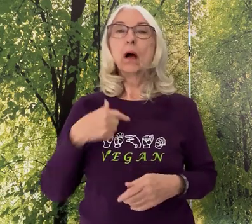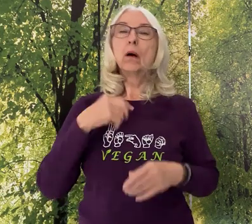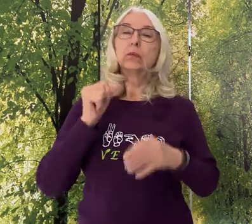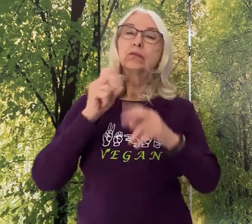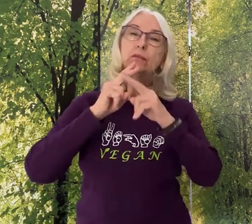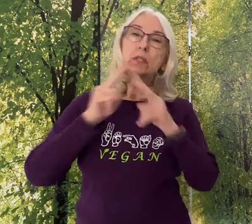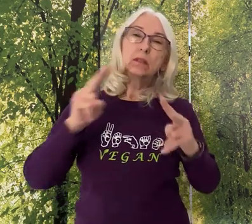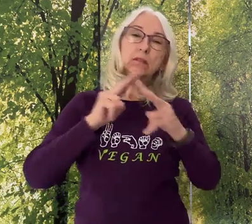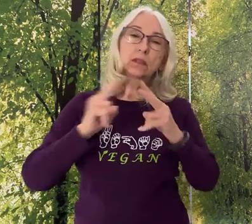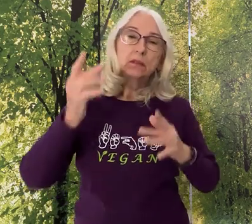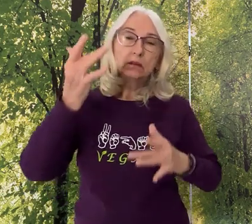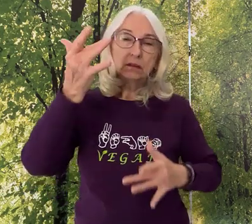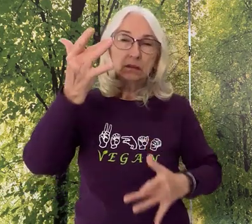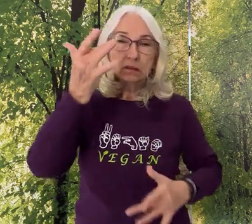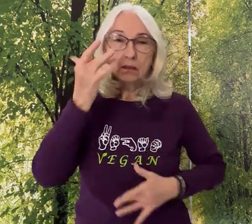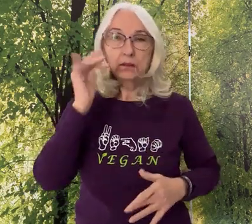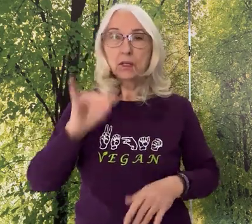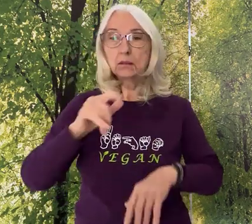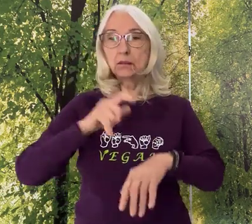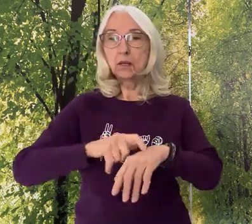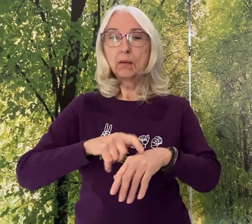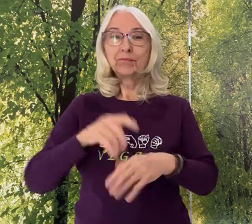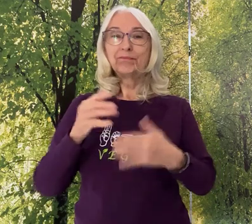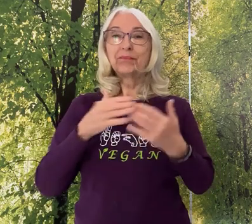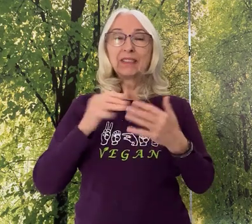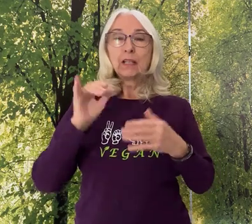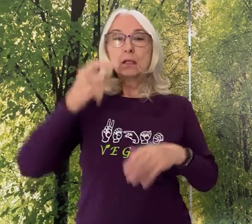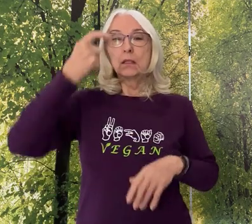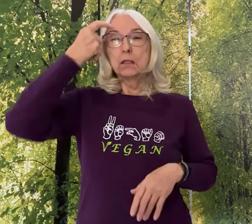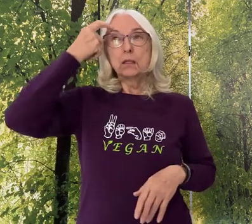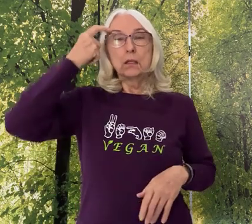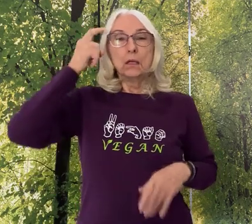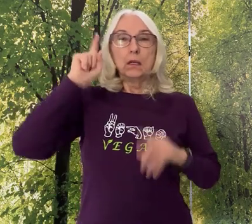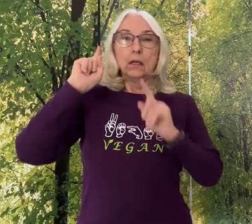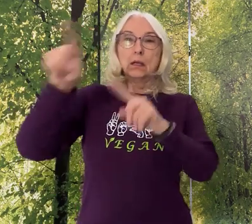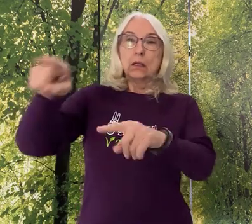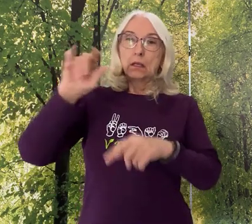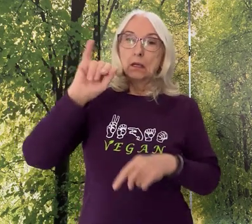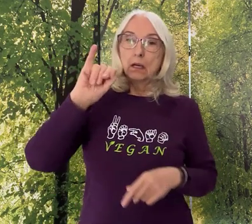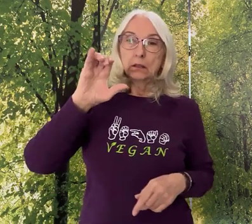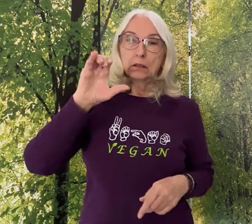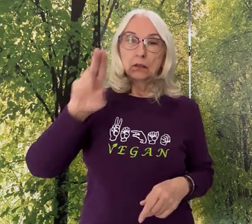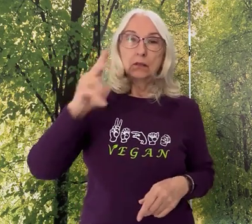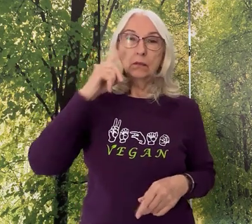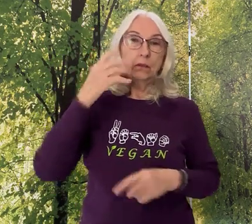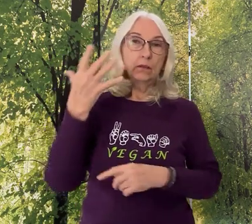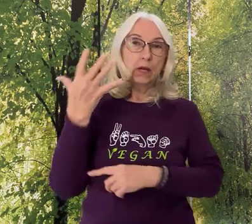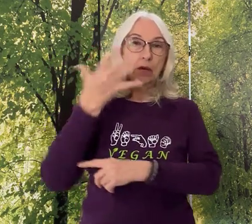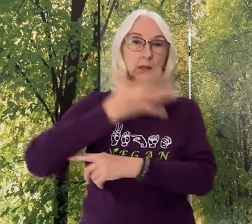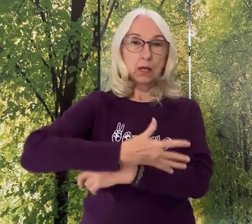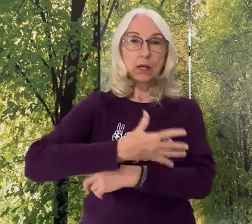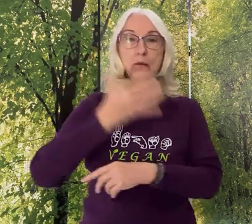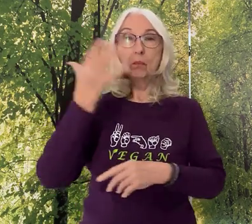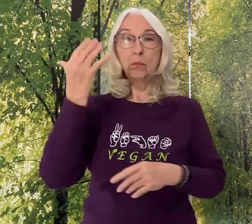I was very sick at times and even wound up in ICU for five days